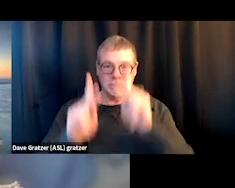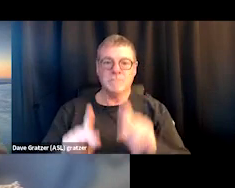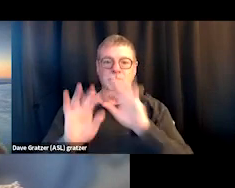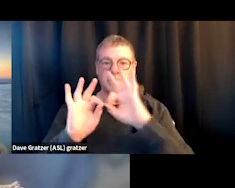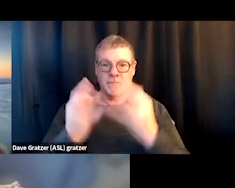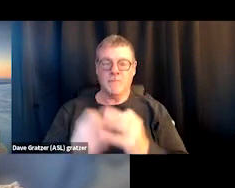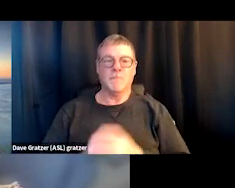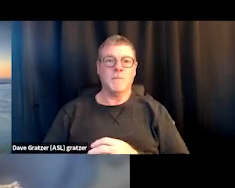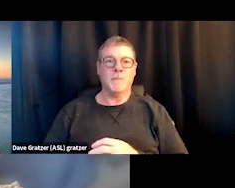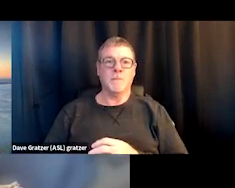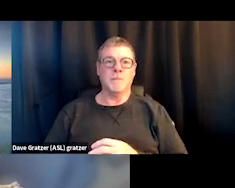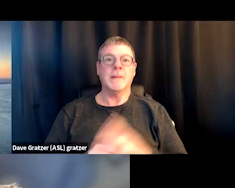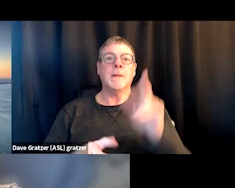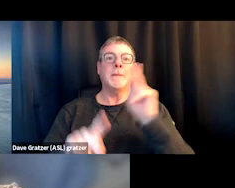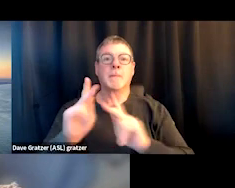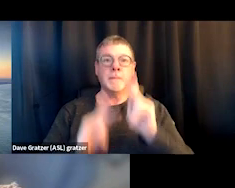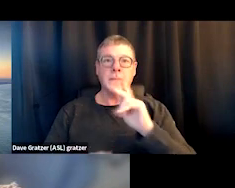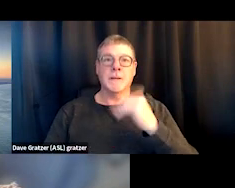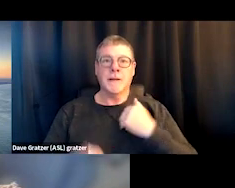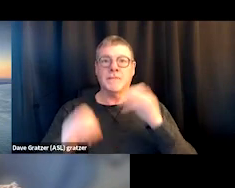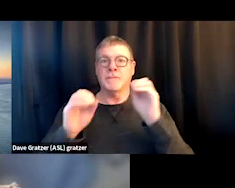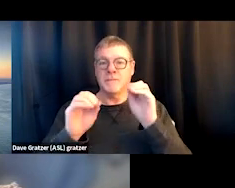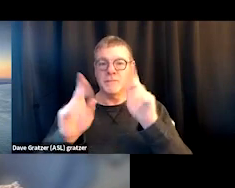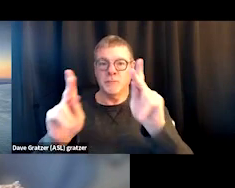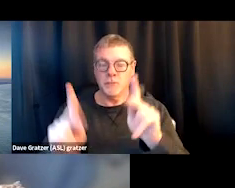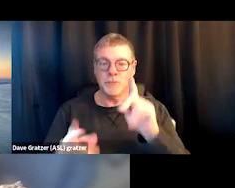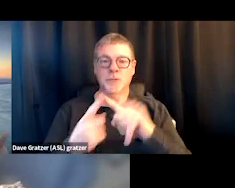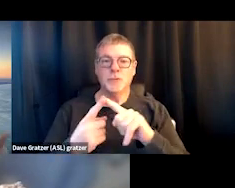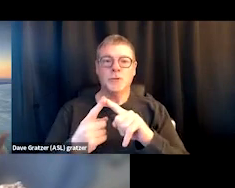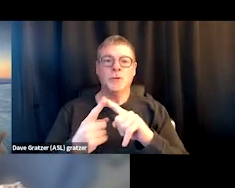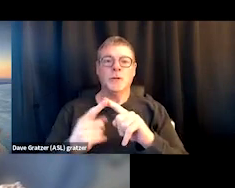so that folks really have opportunities to be supported